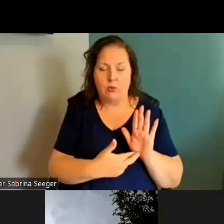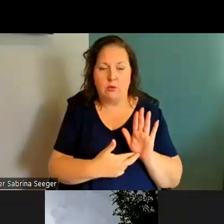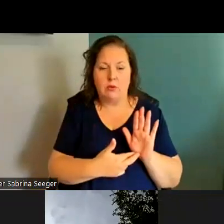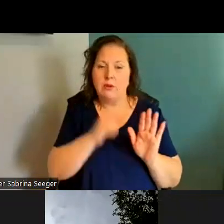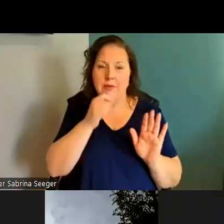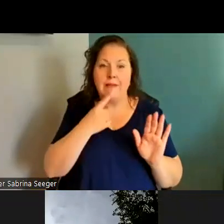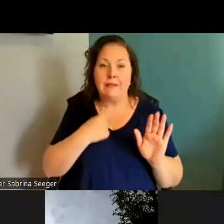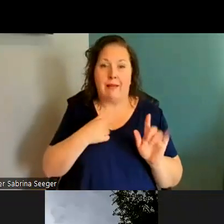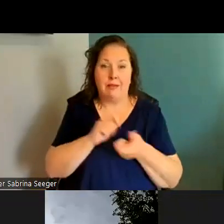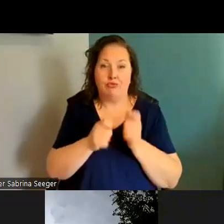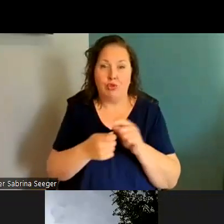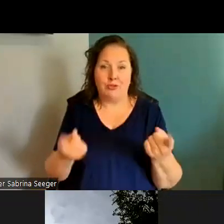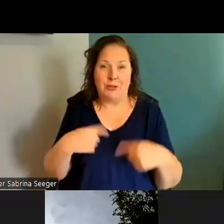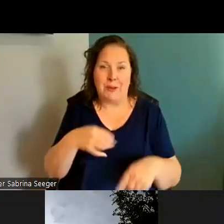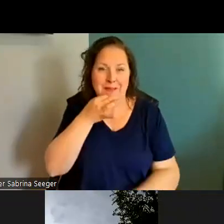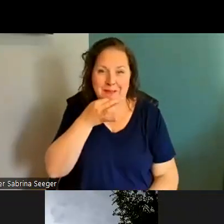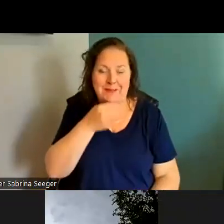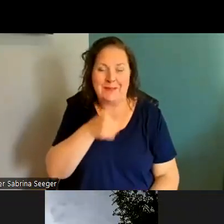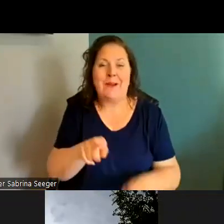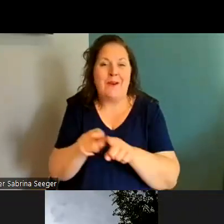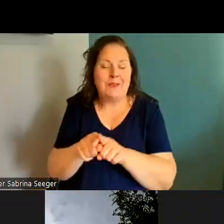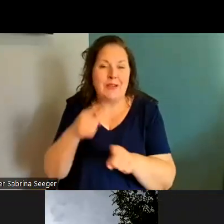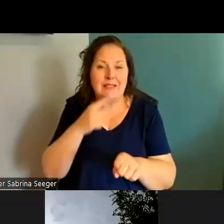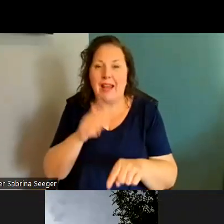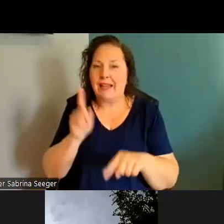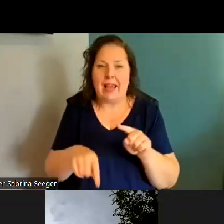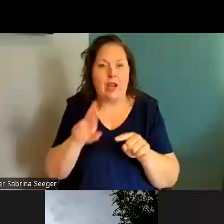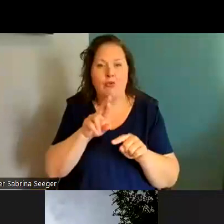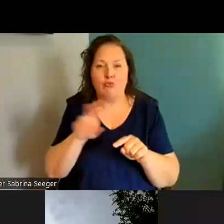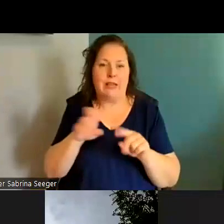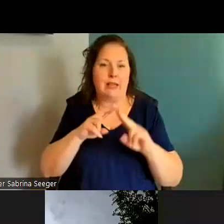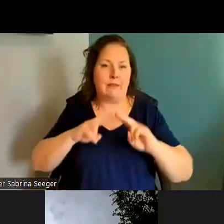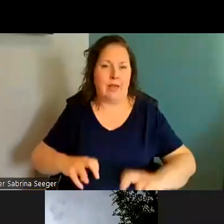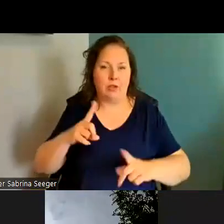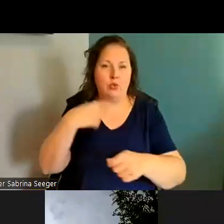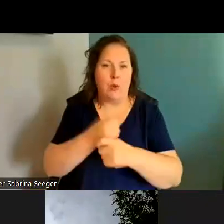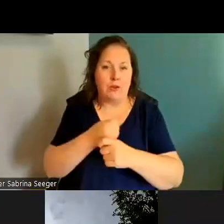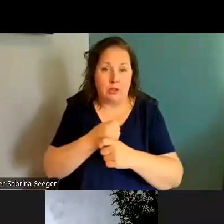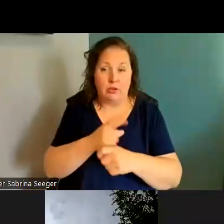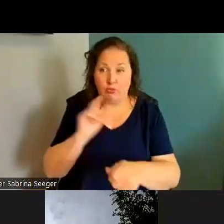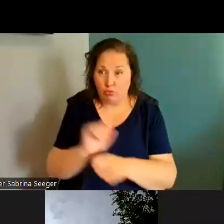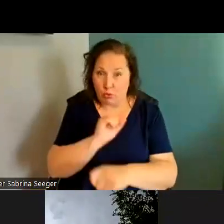this change. They also said they could not do a re-evaluation for a year. Is that true? My child